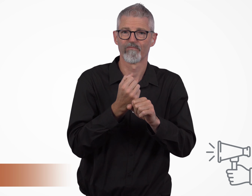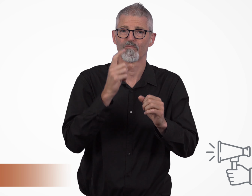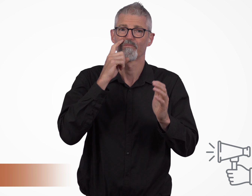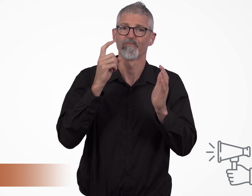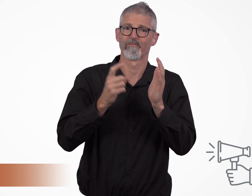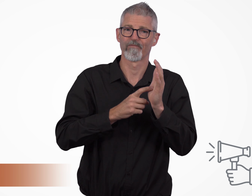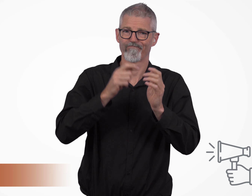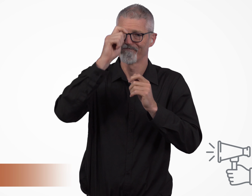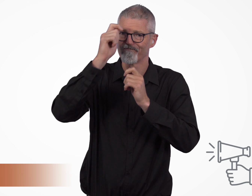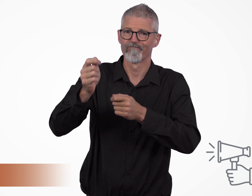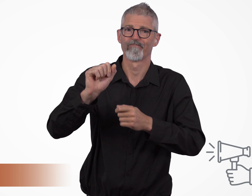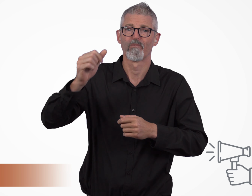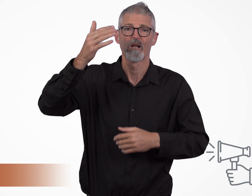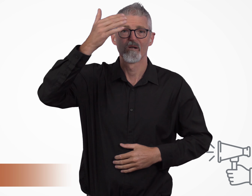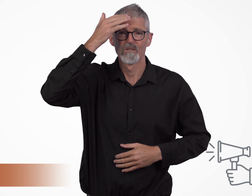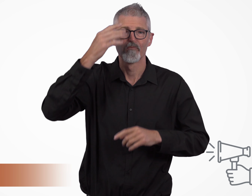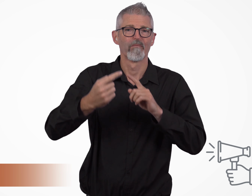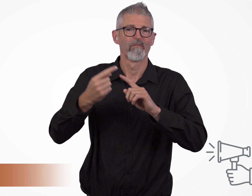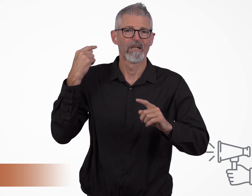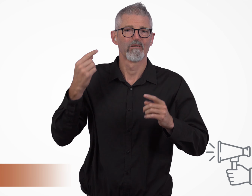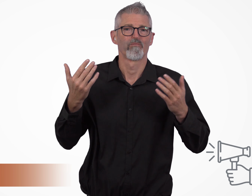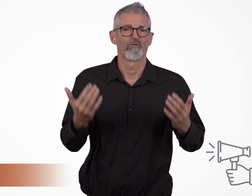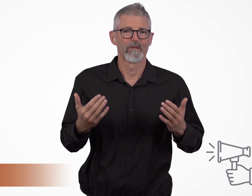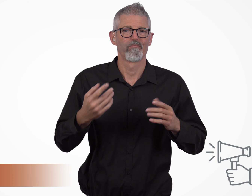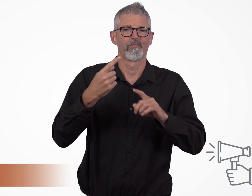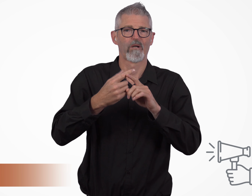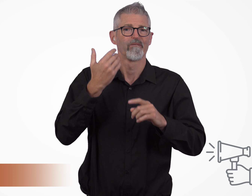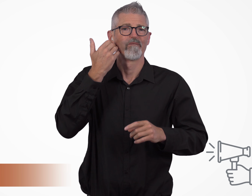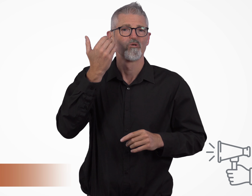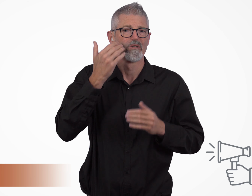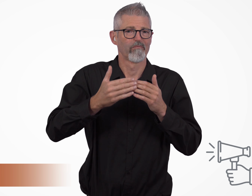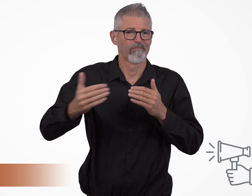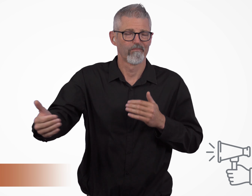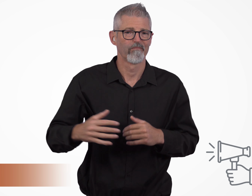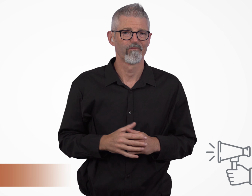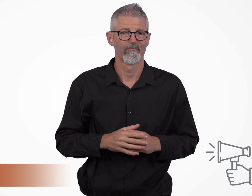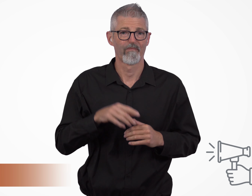reviewed and produced, whose cultures and customs have nurtured and continue to nurture this land since the Dreamtime. We pay our respects to their Elders past, present and future.